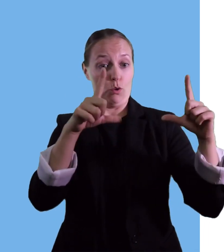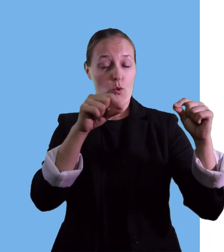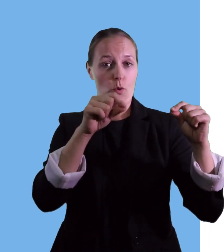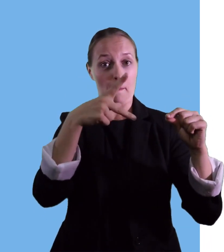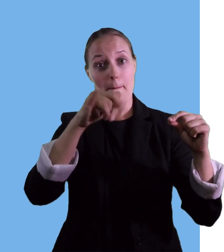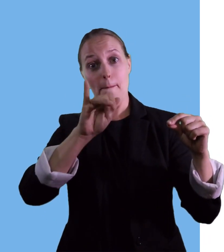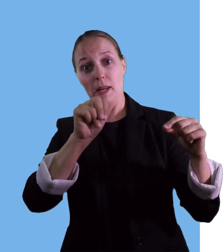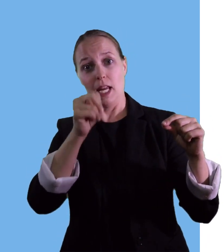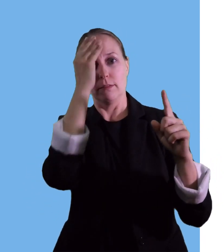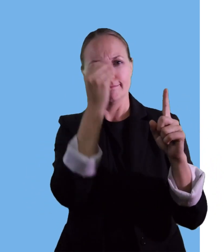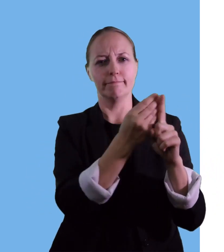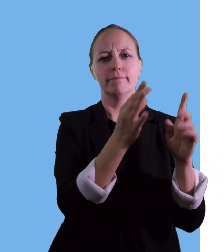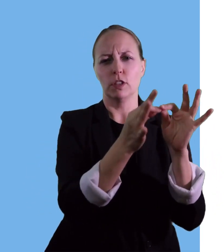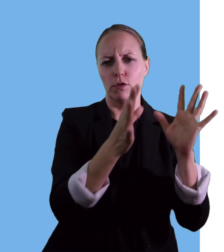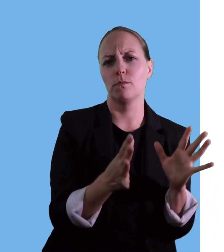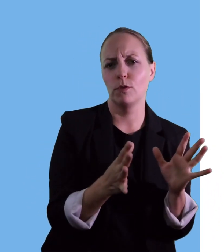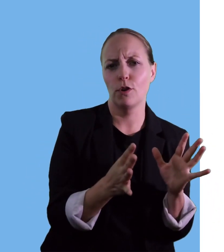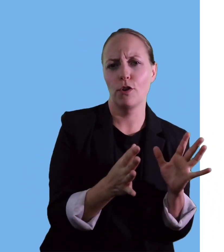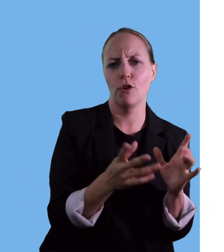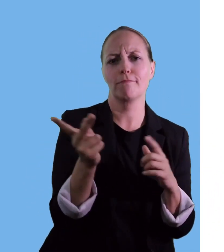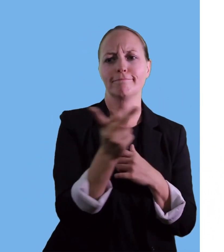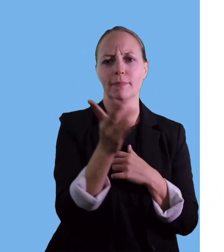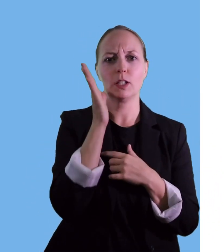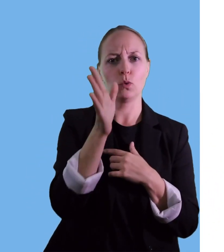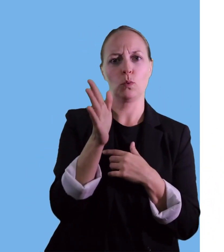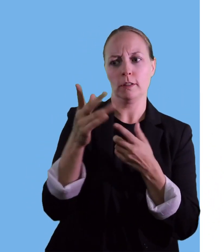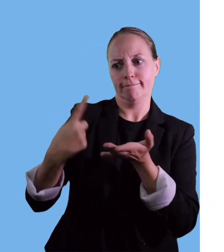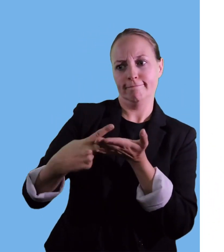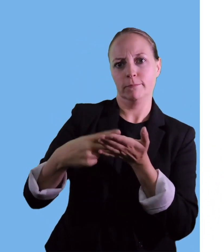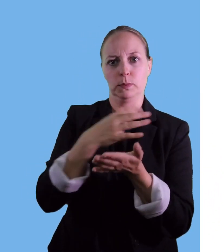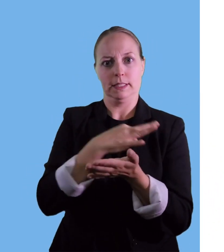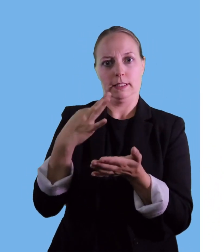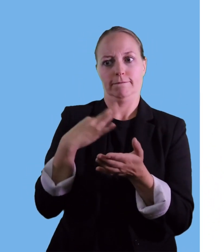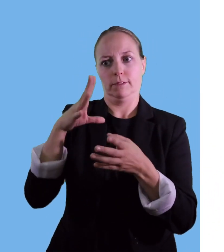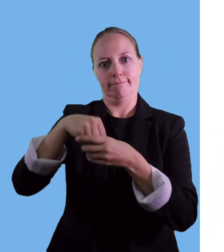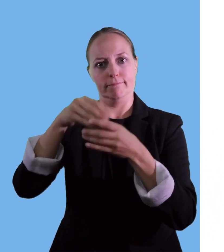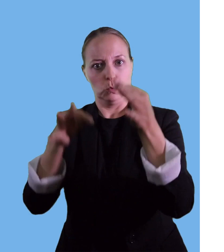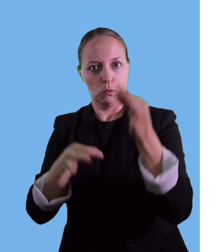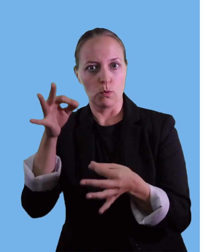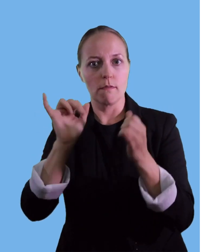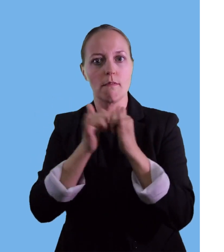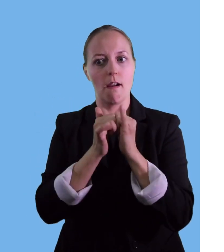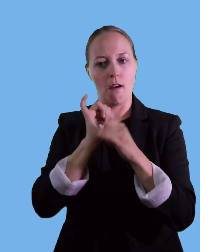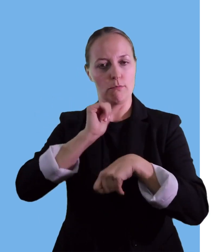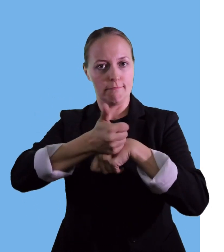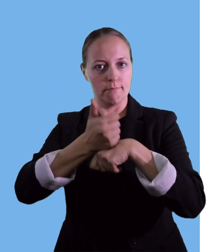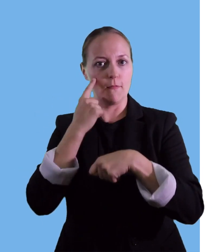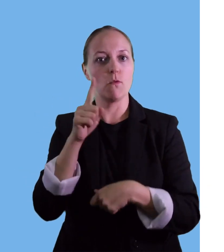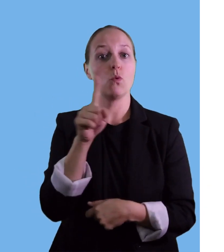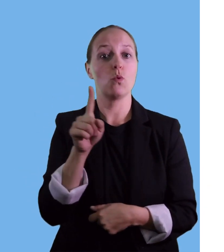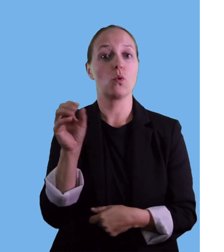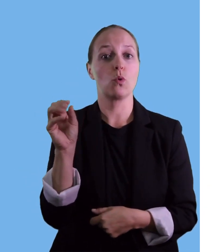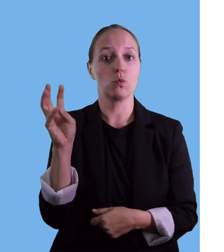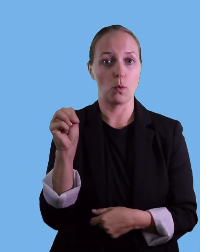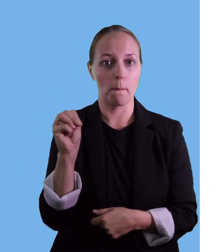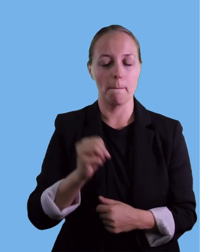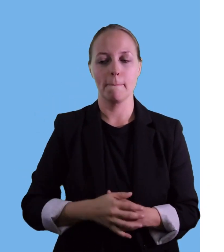let the interpreter know. They can work with court staff to allow you to do this on Zoom.